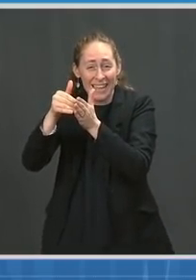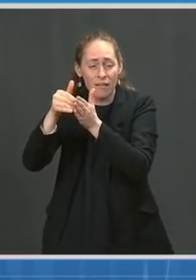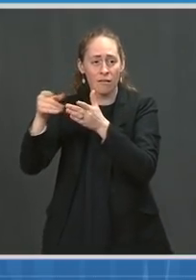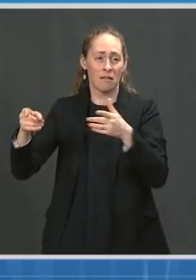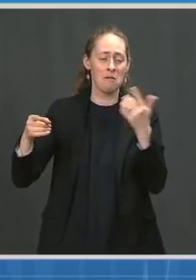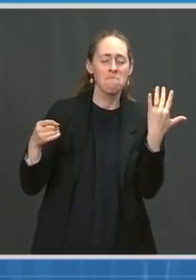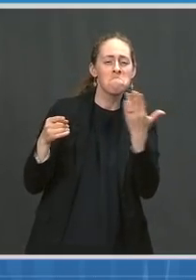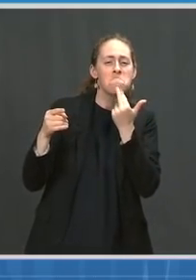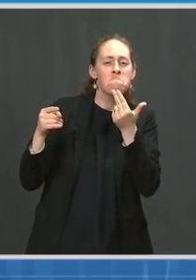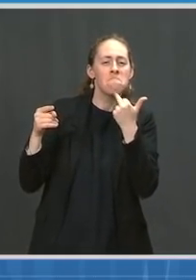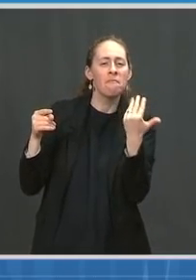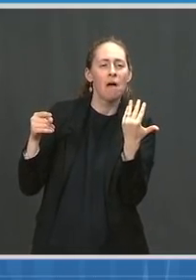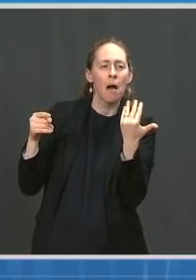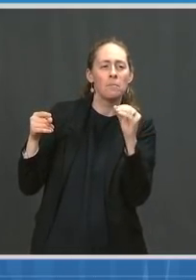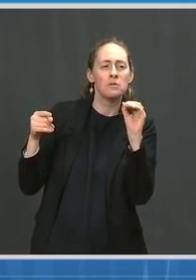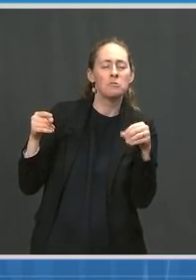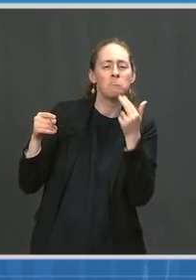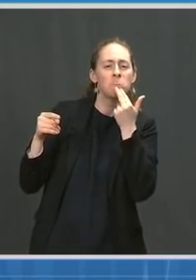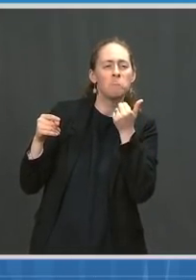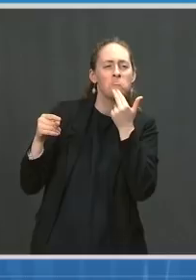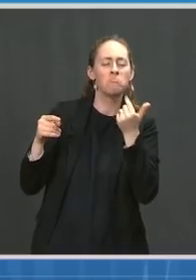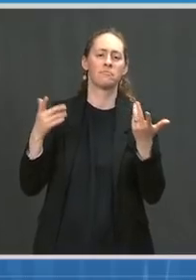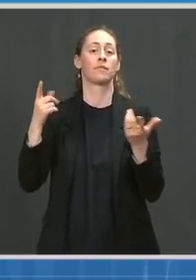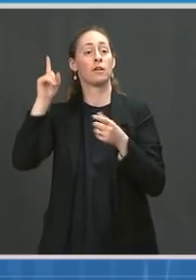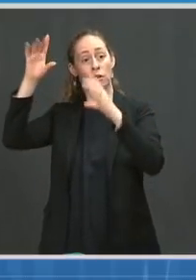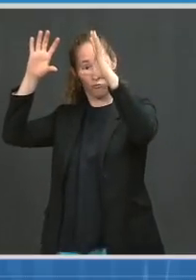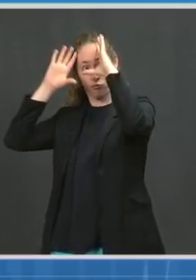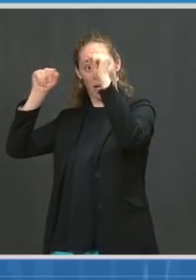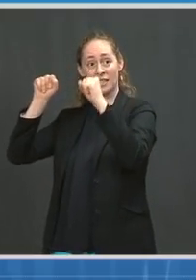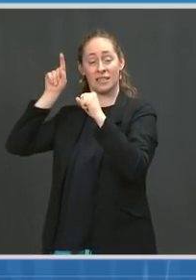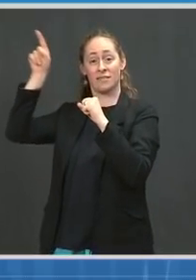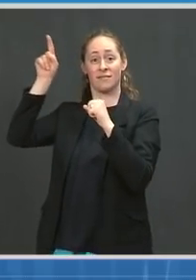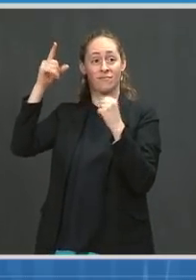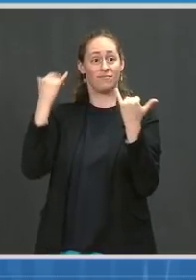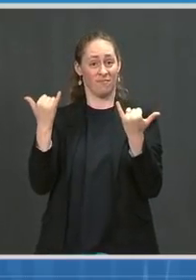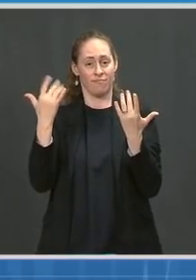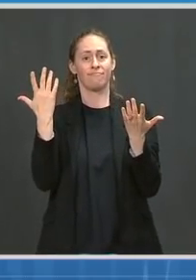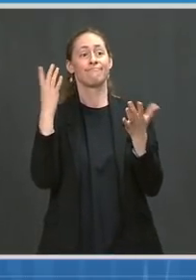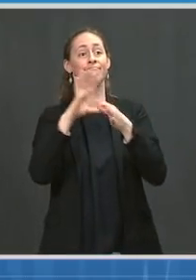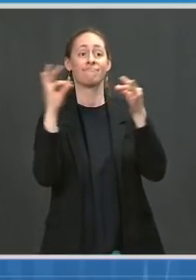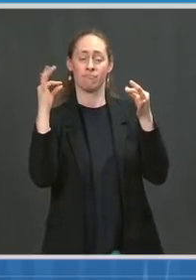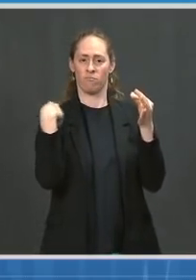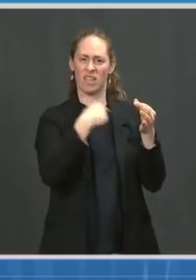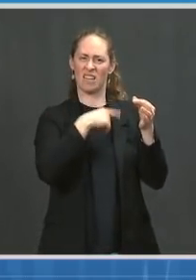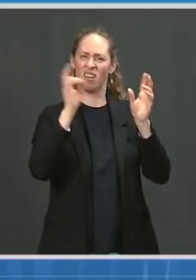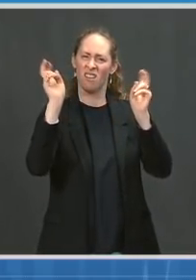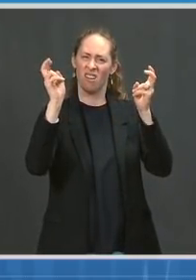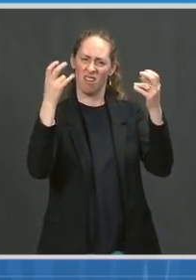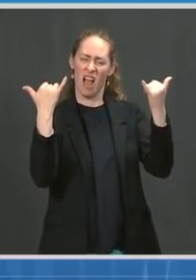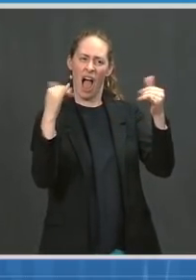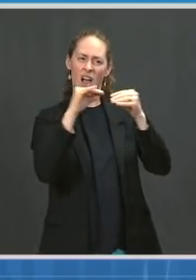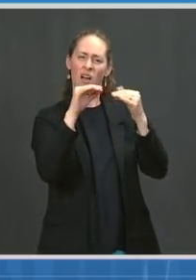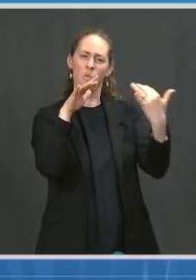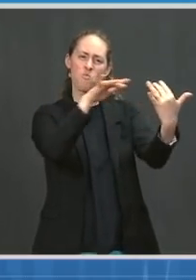The President has always said that we are at war with the virus. And as such, we have mobilized a wartime effort